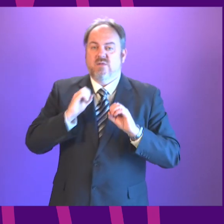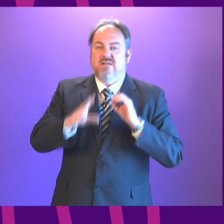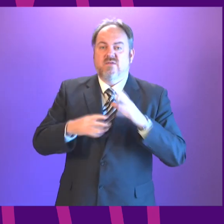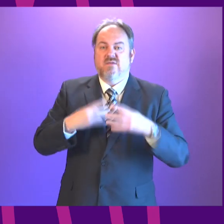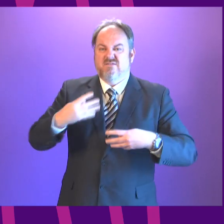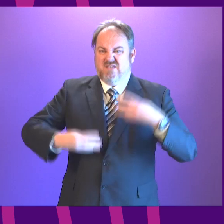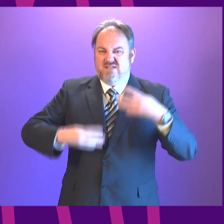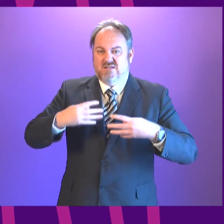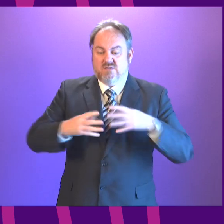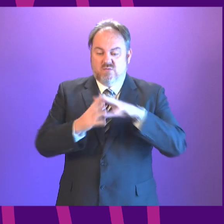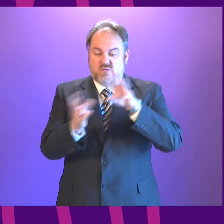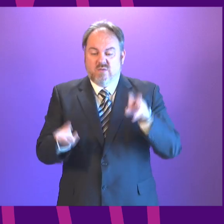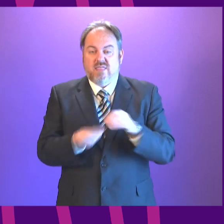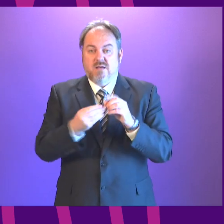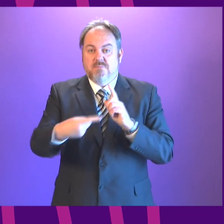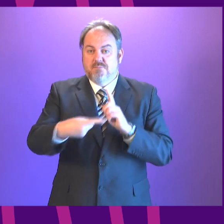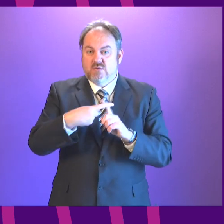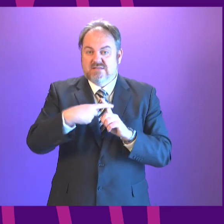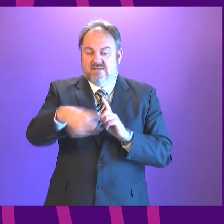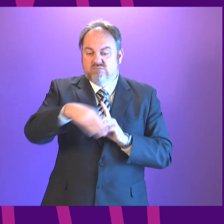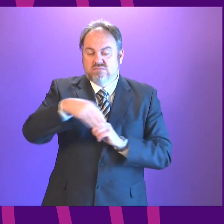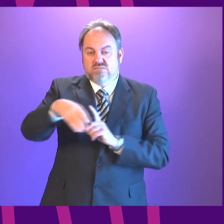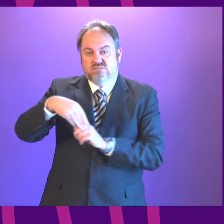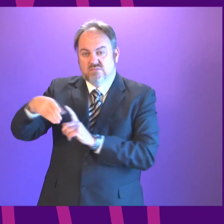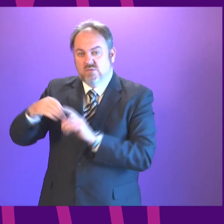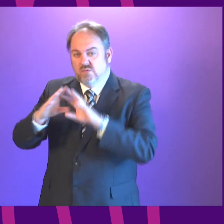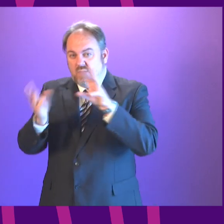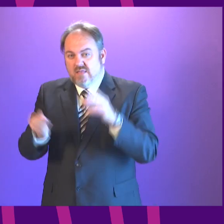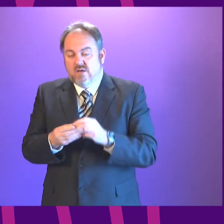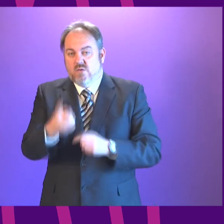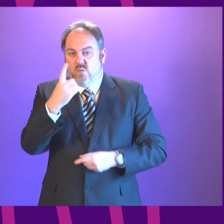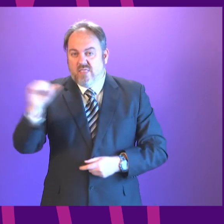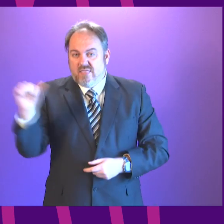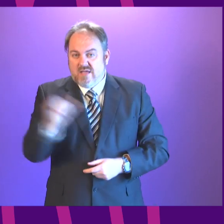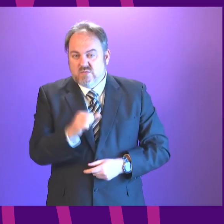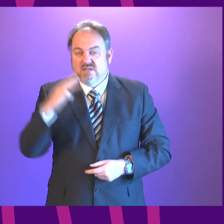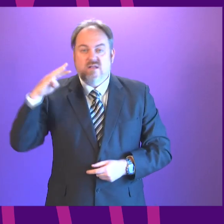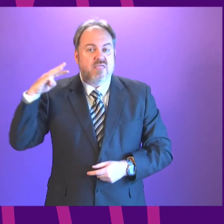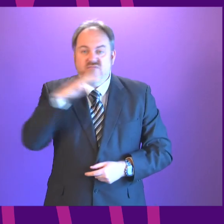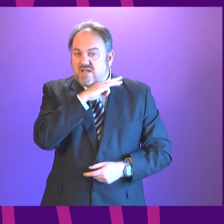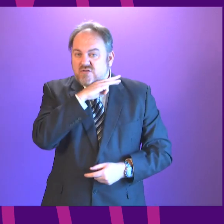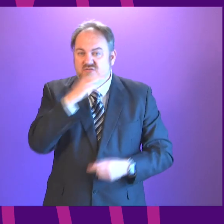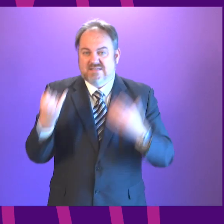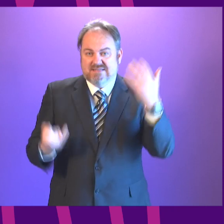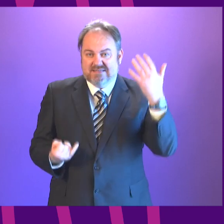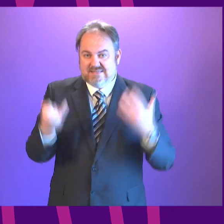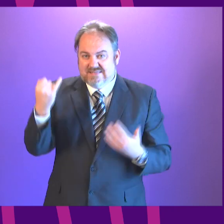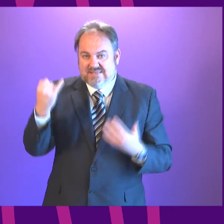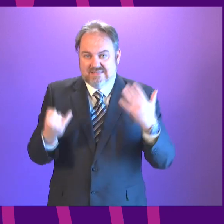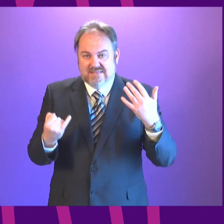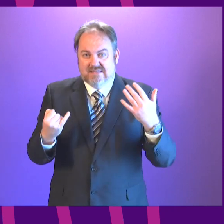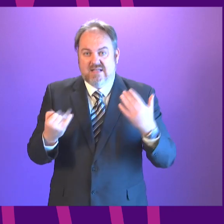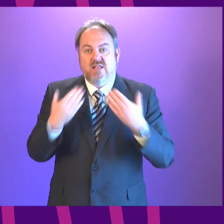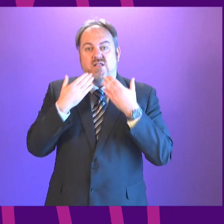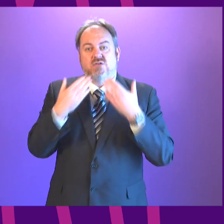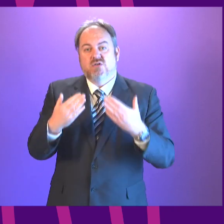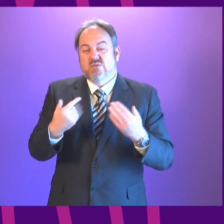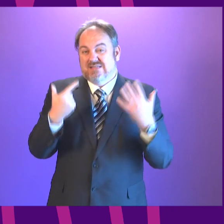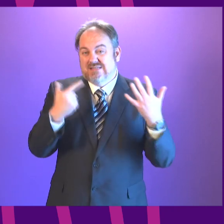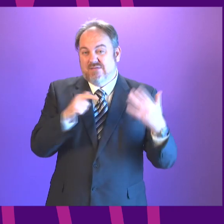total number of positive cases reported yesterday was 1,316. That represents 7.5 per cent of